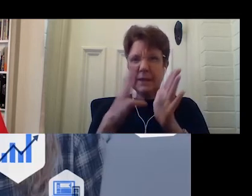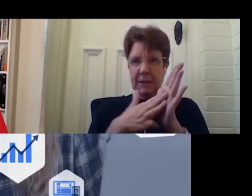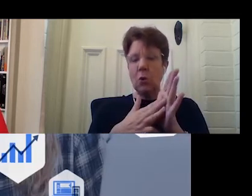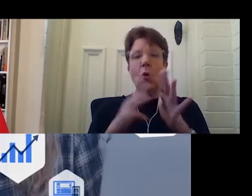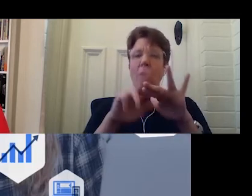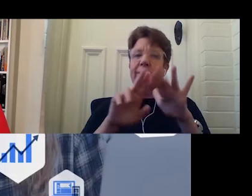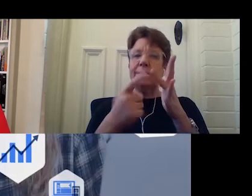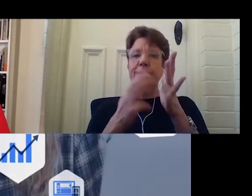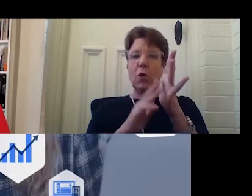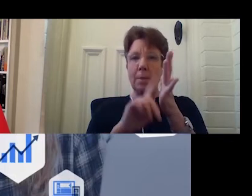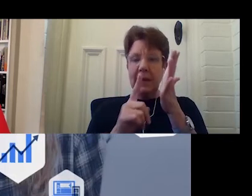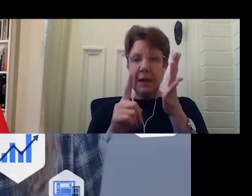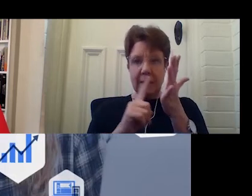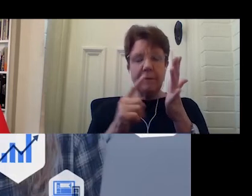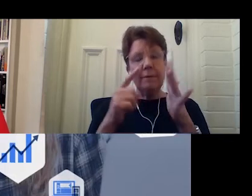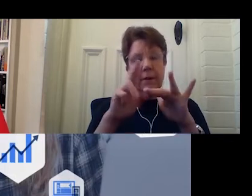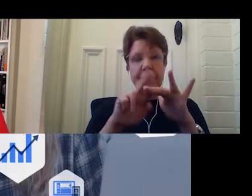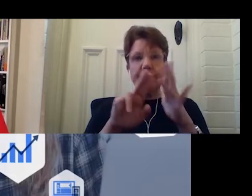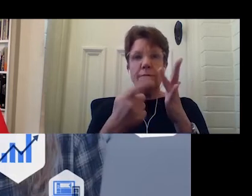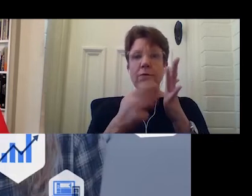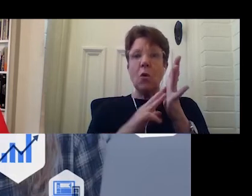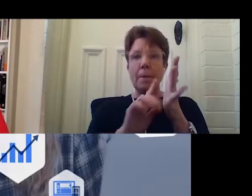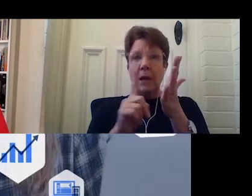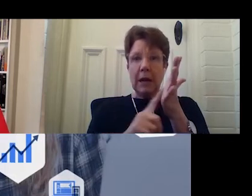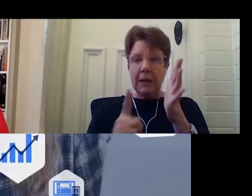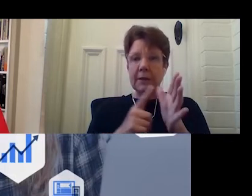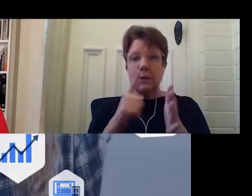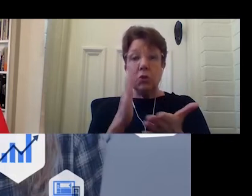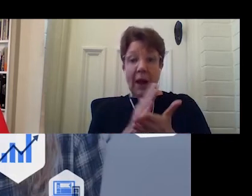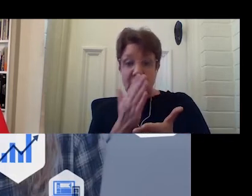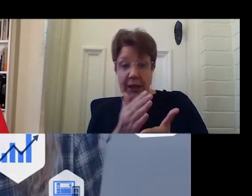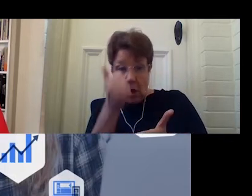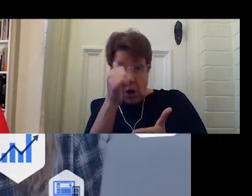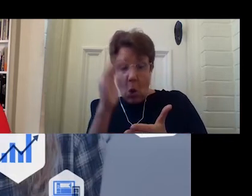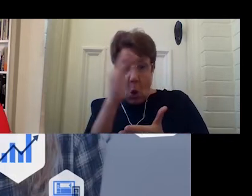way, getting the education about how to use these platforms from Facebook